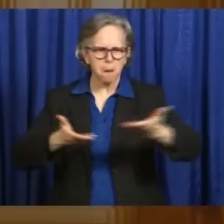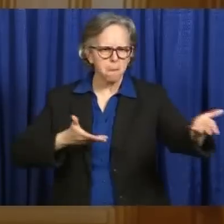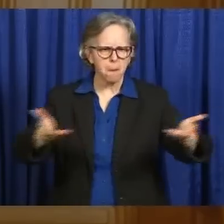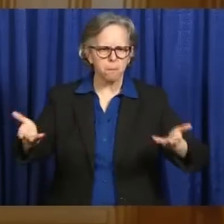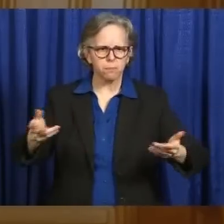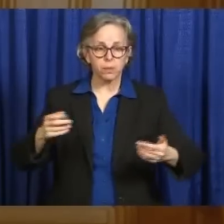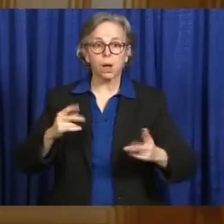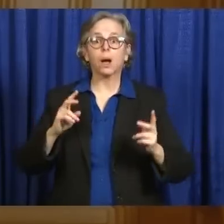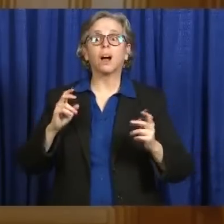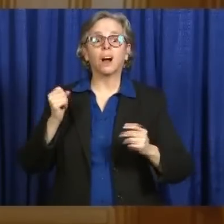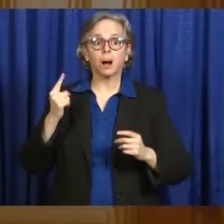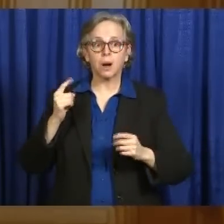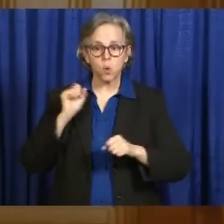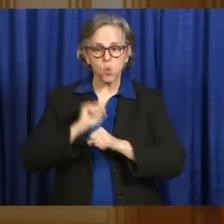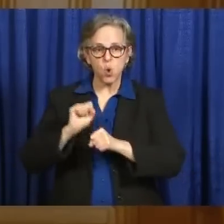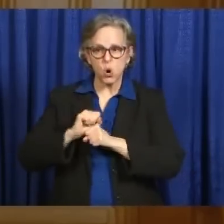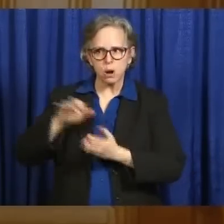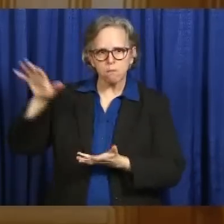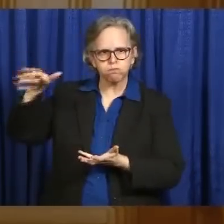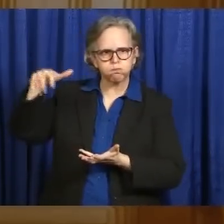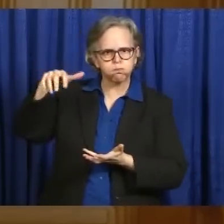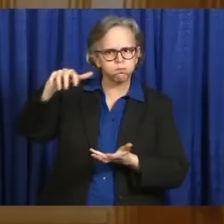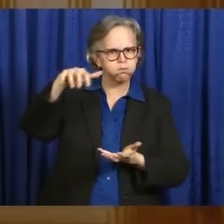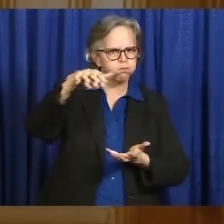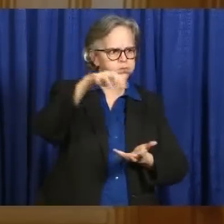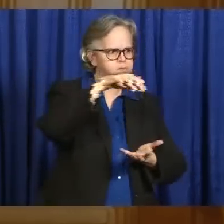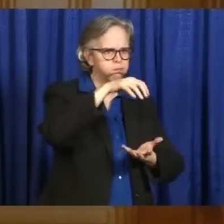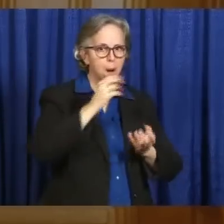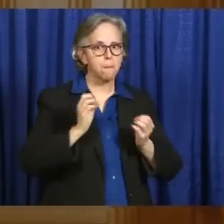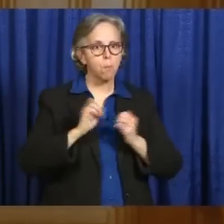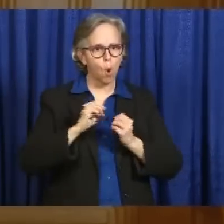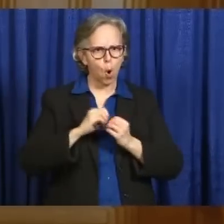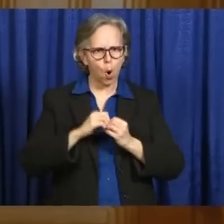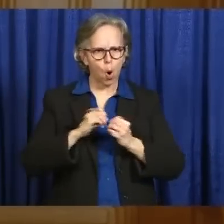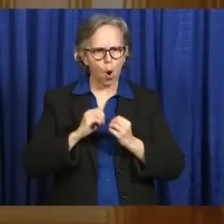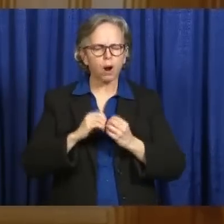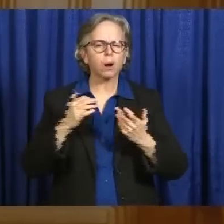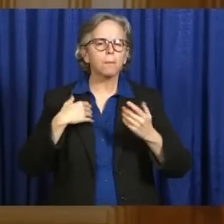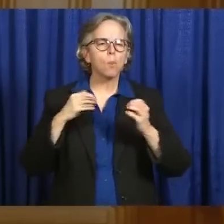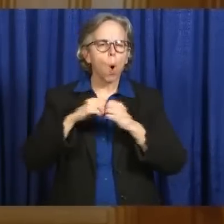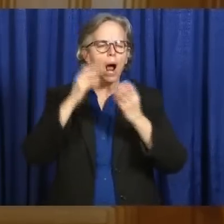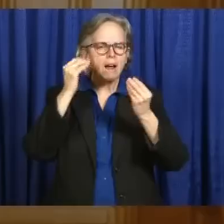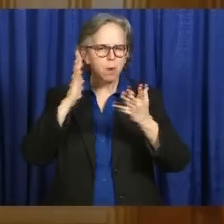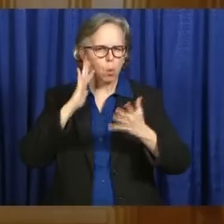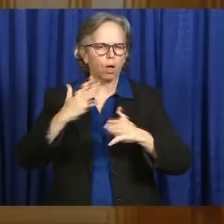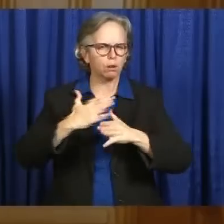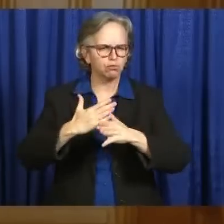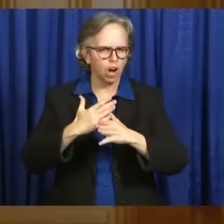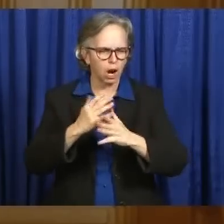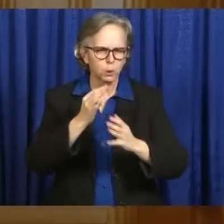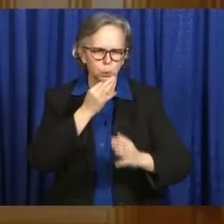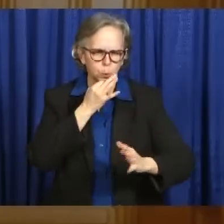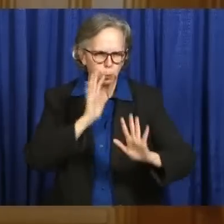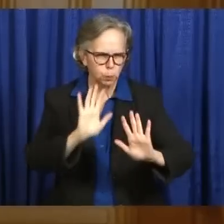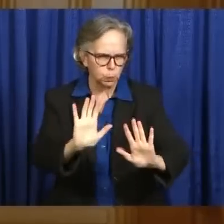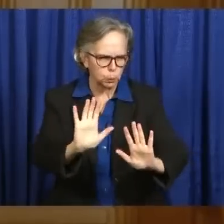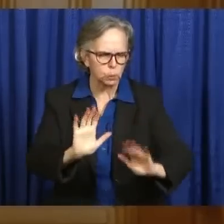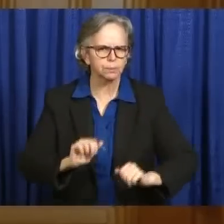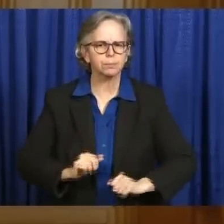LET ME ALSO SAY, BEFORE I TALK ABOUT THAT ORDER THAT WE ARE ALSO WORKING INDEPENDENTLY OF THIS TO SECURE MORE VENTILATORS